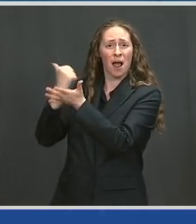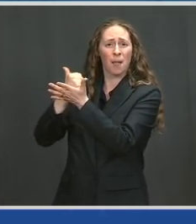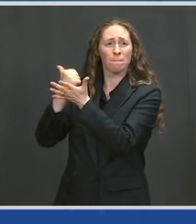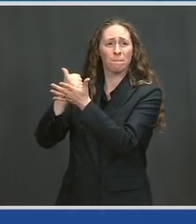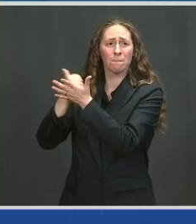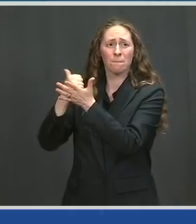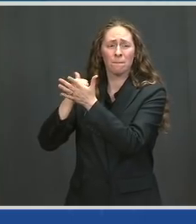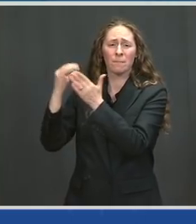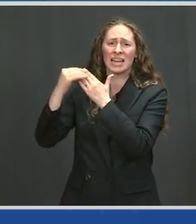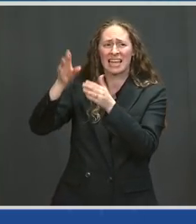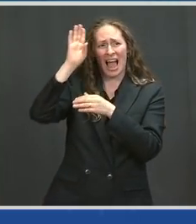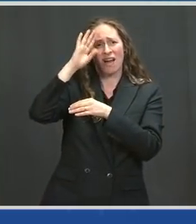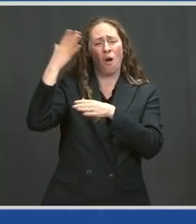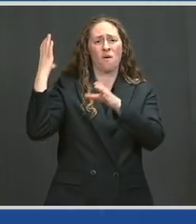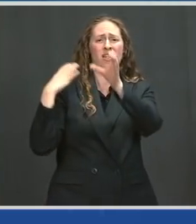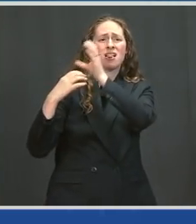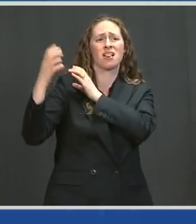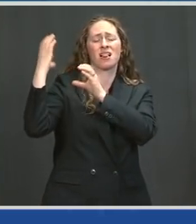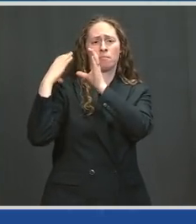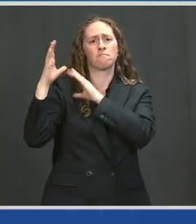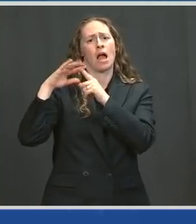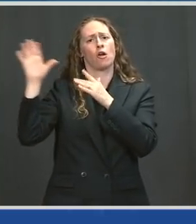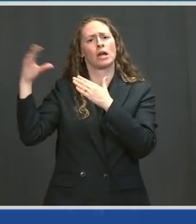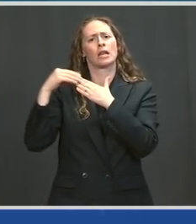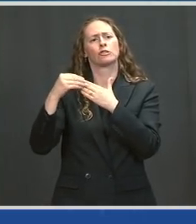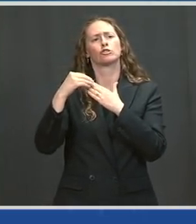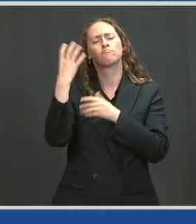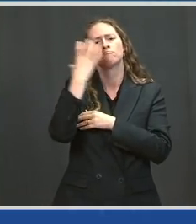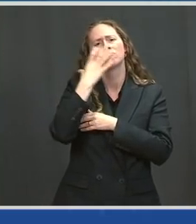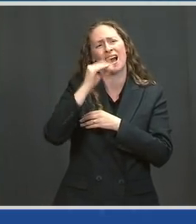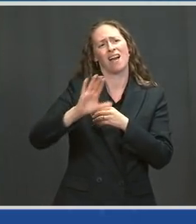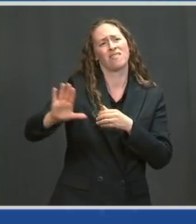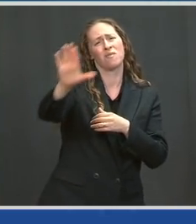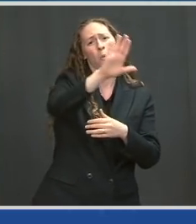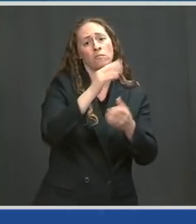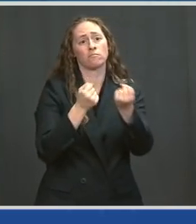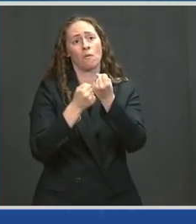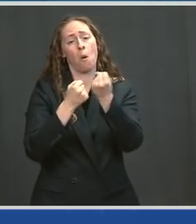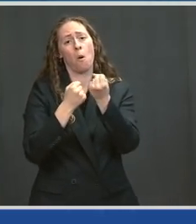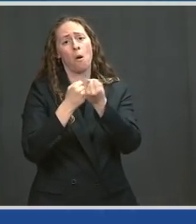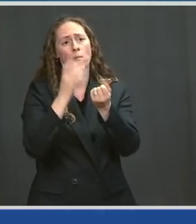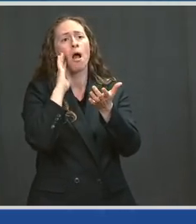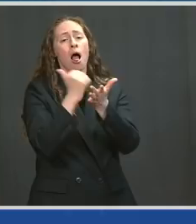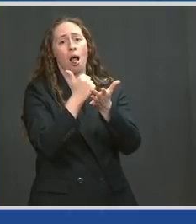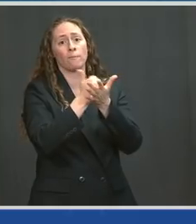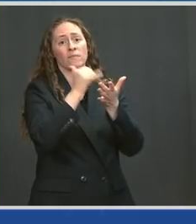With her leadership, and your support, we're going to overcome again. I promise you, but it's going to take a hell of a lot of work.